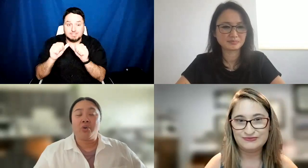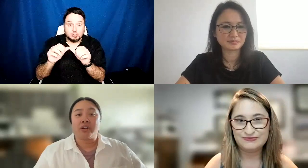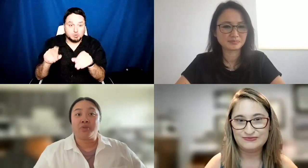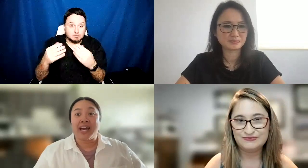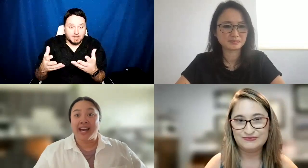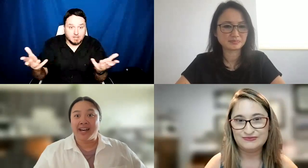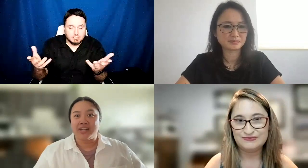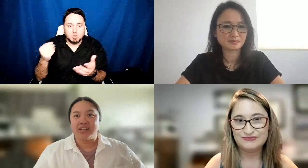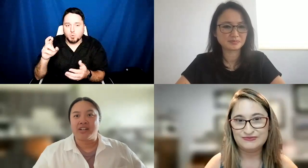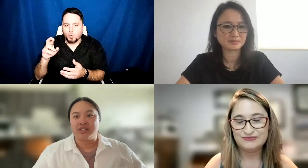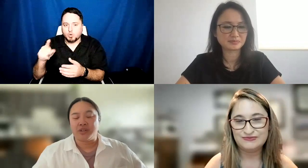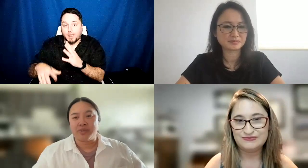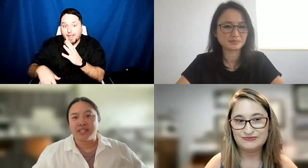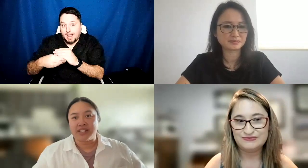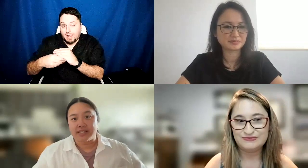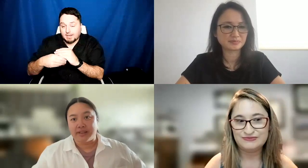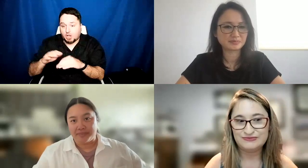or you add onto your business?